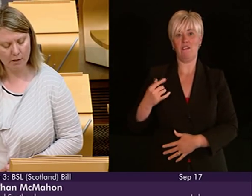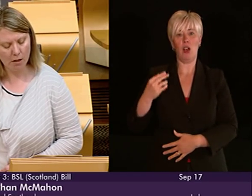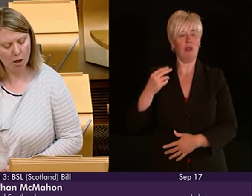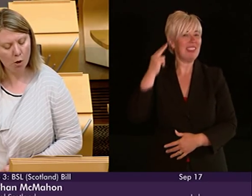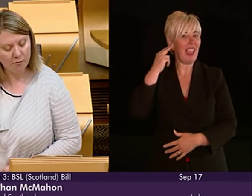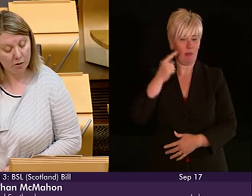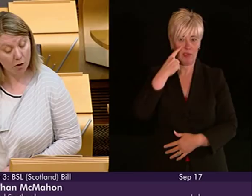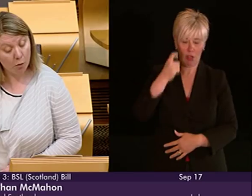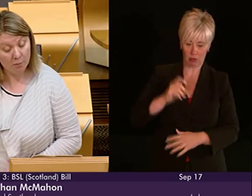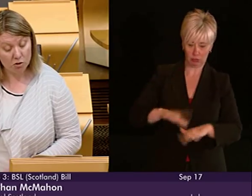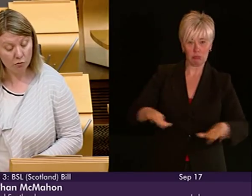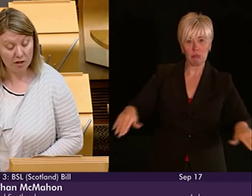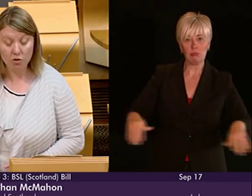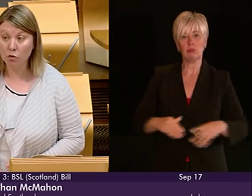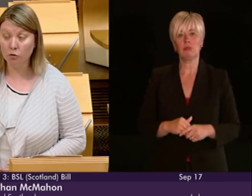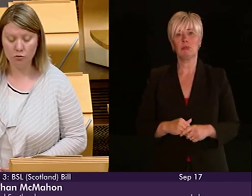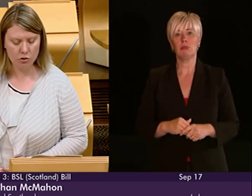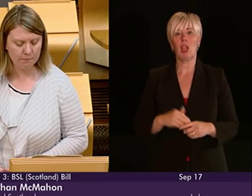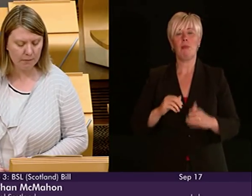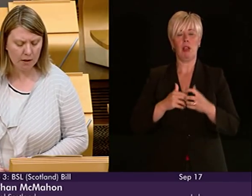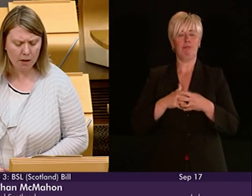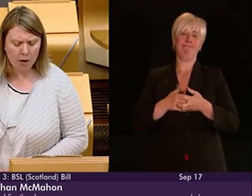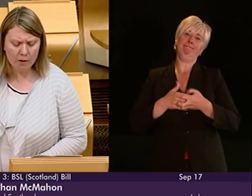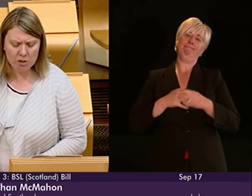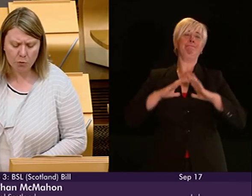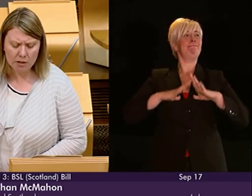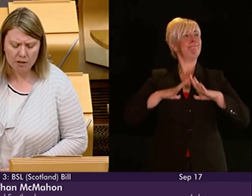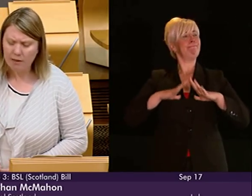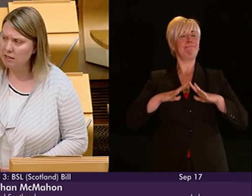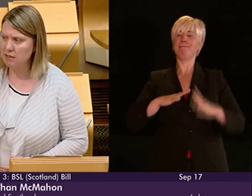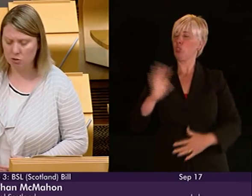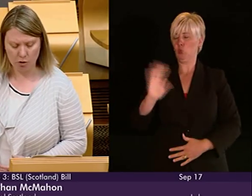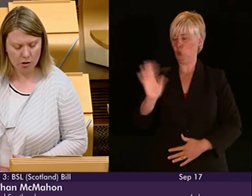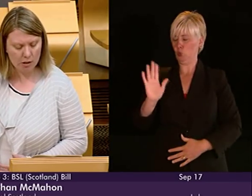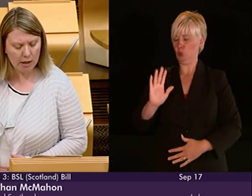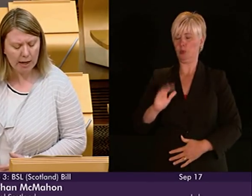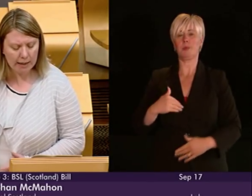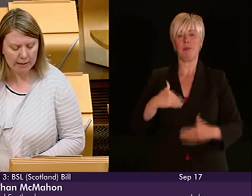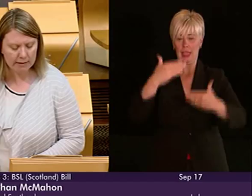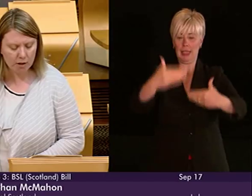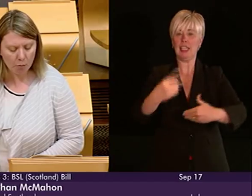However, we must not rest on our laurels. When I spoke in the stage 1 debate, I highlighted